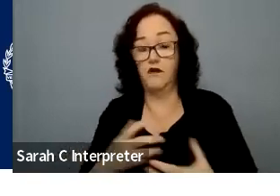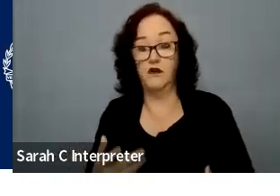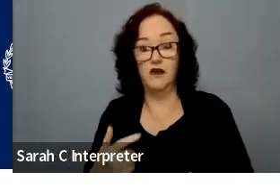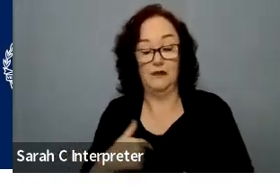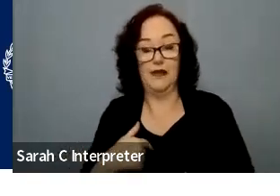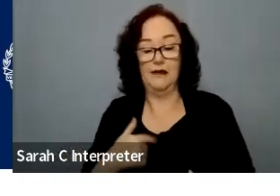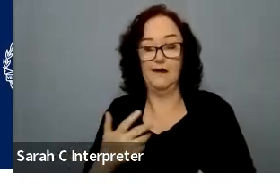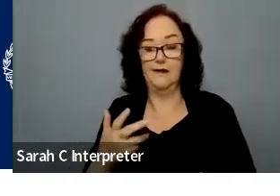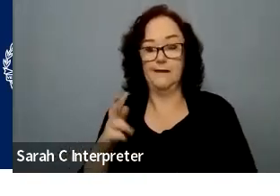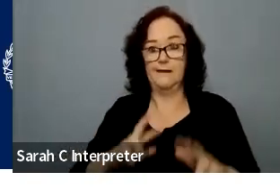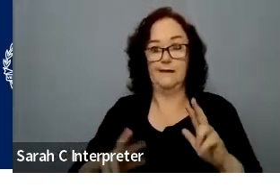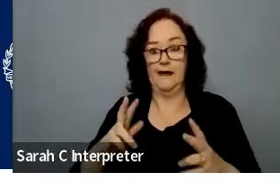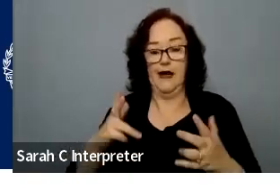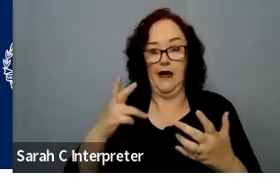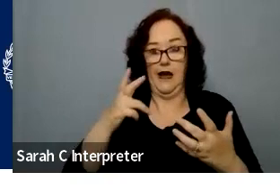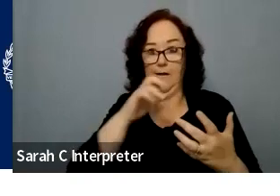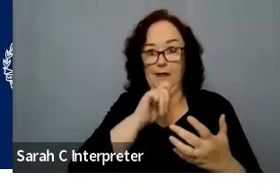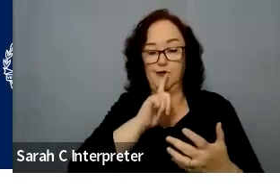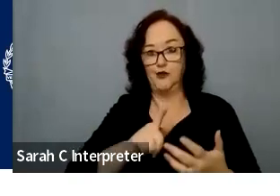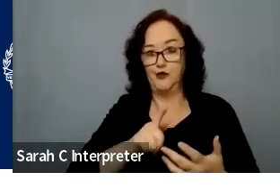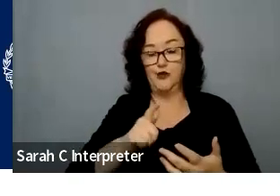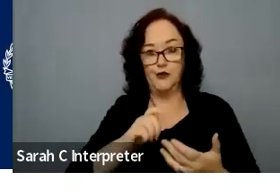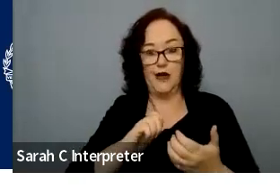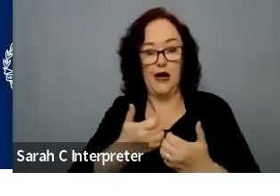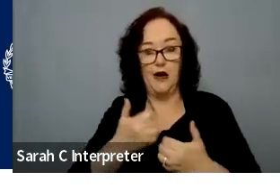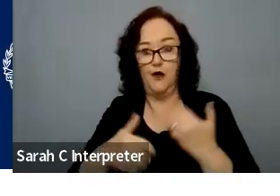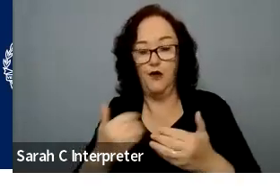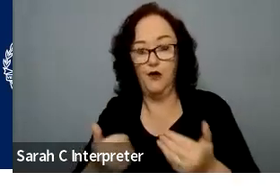was going to roll out you know I people would say it'll work this way well until you're there until